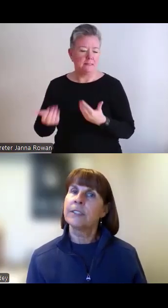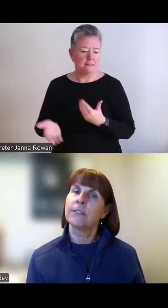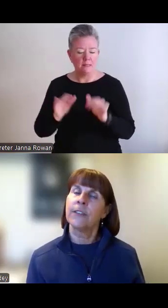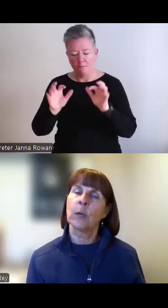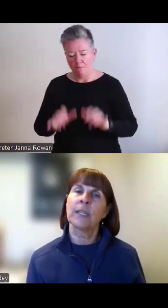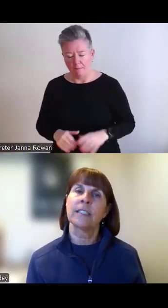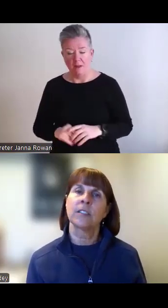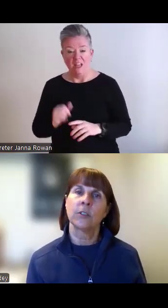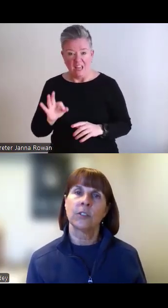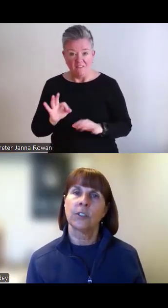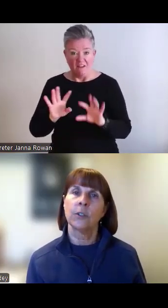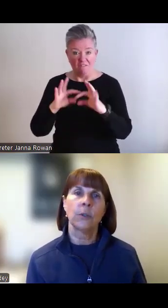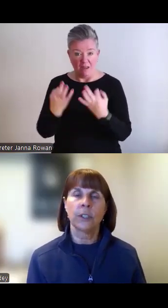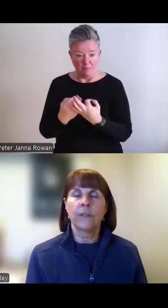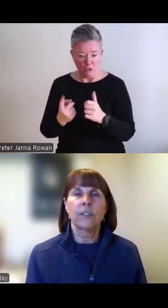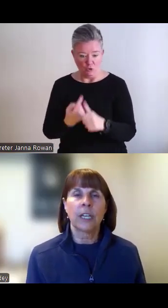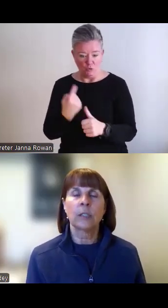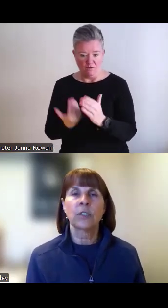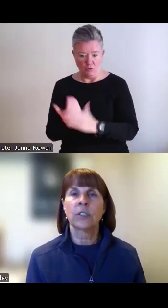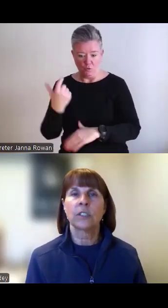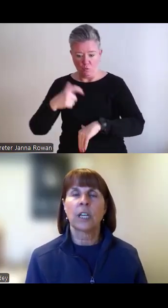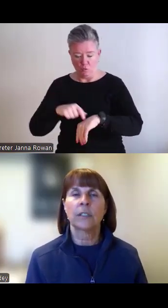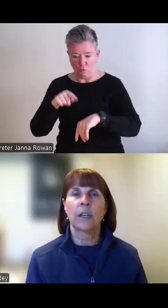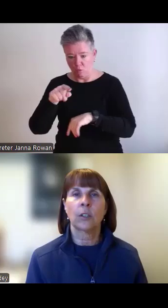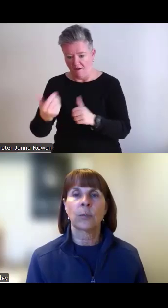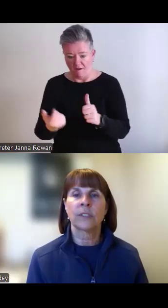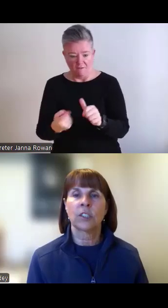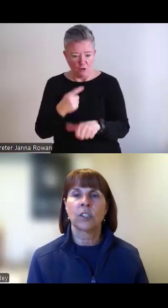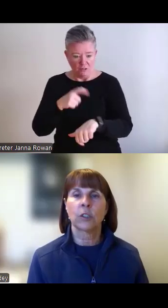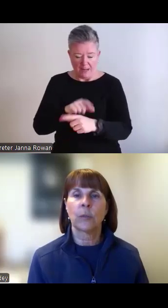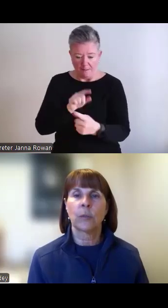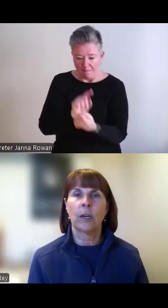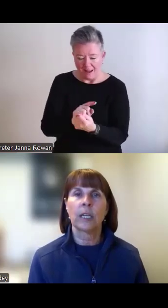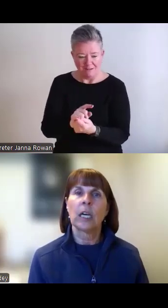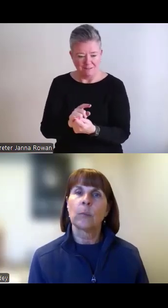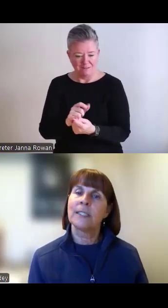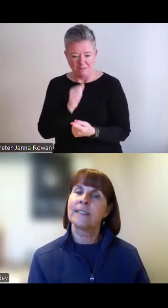If it's a family that's new to you, or if there's items you're just not 100% sure about,